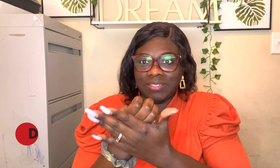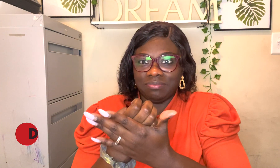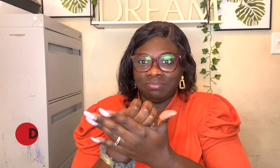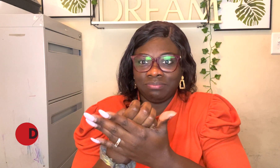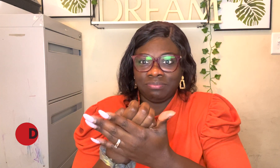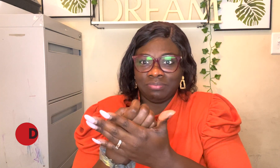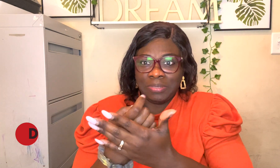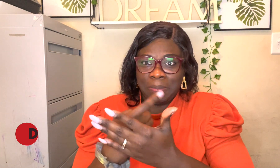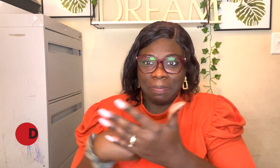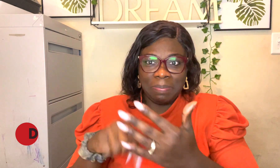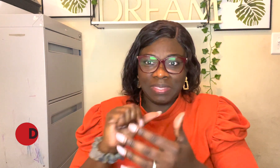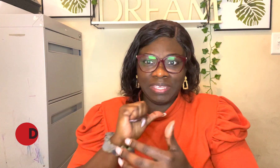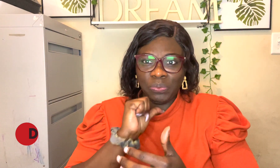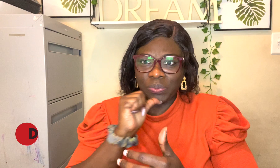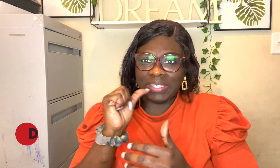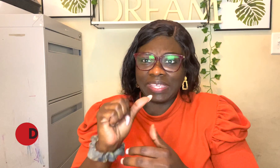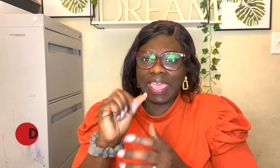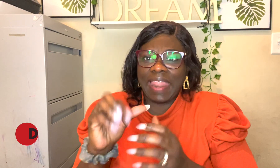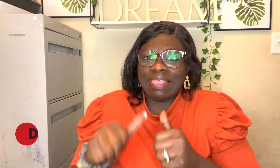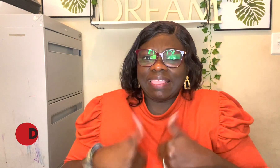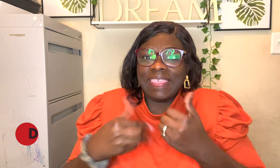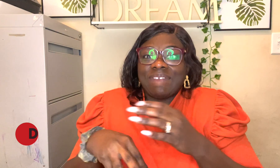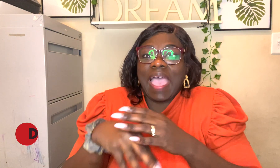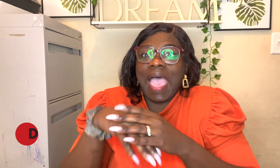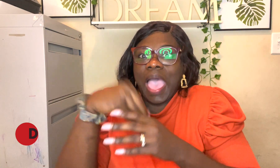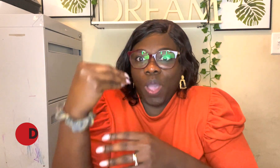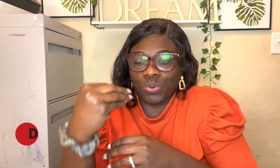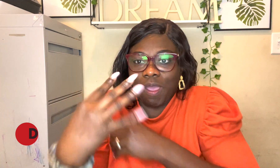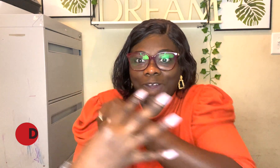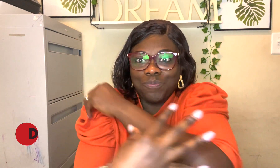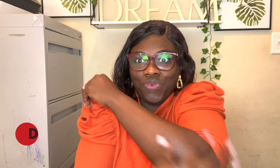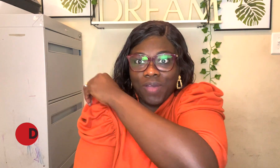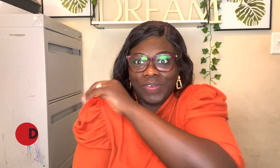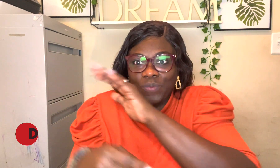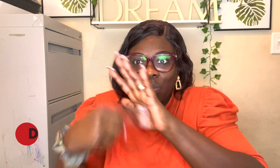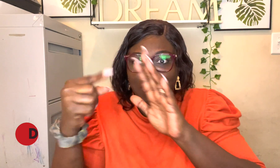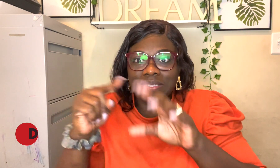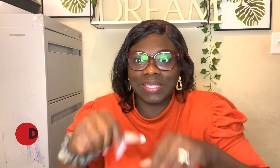in poverty. This will have a really good impact